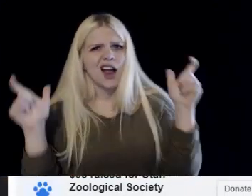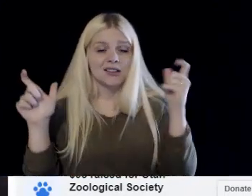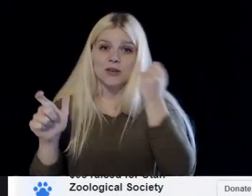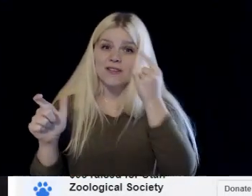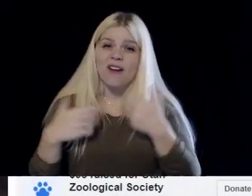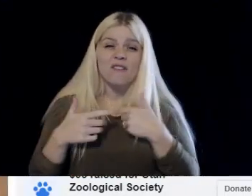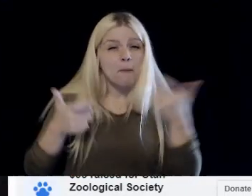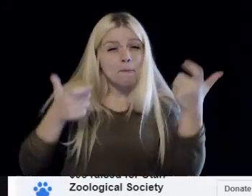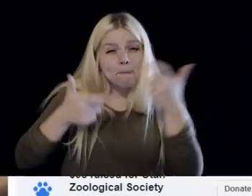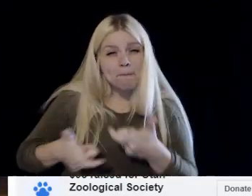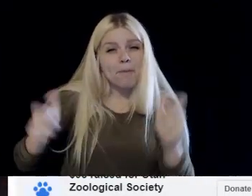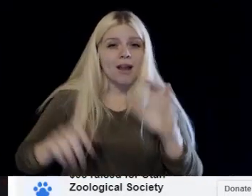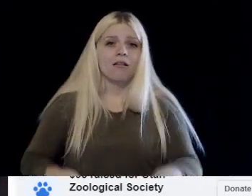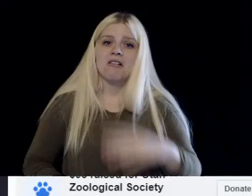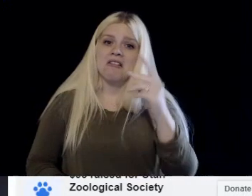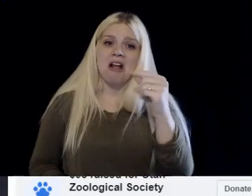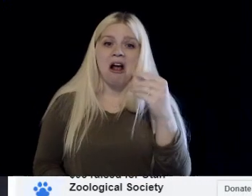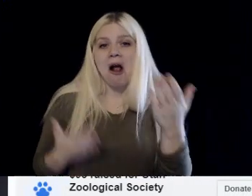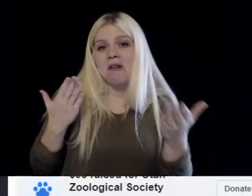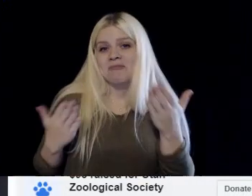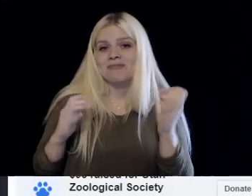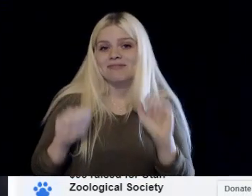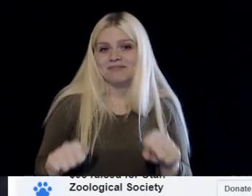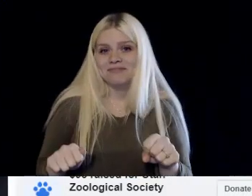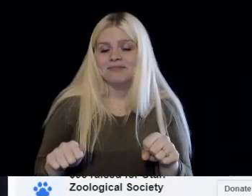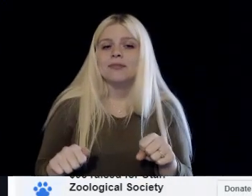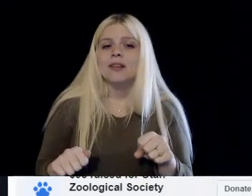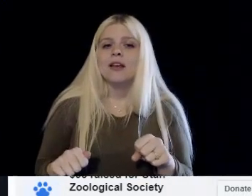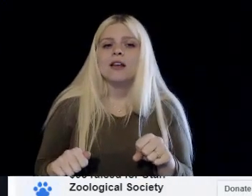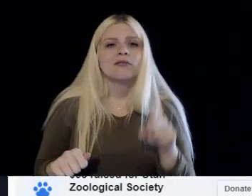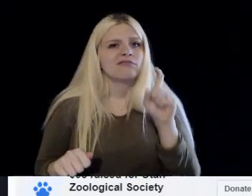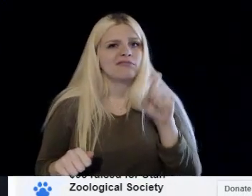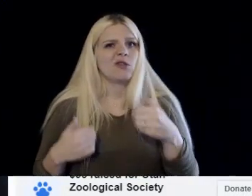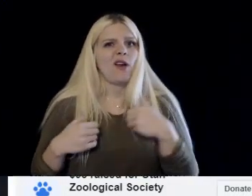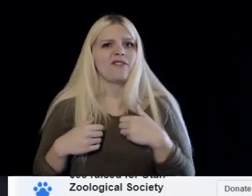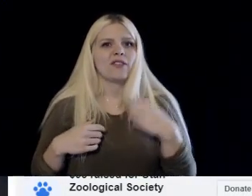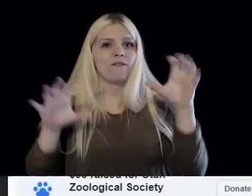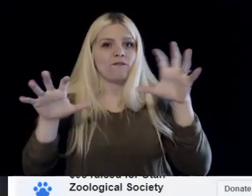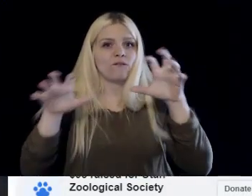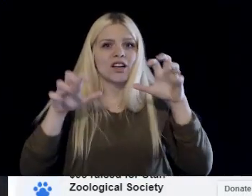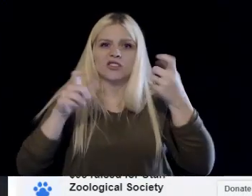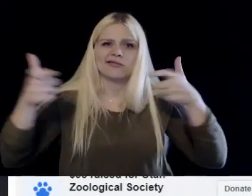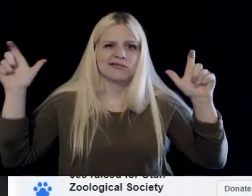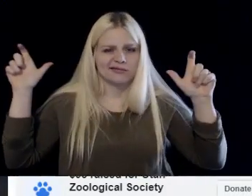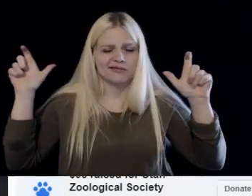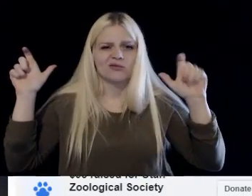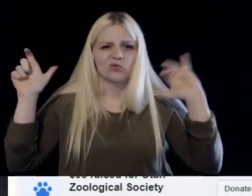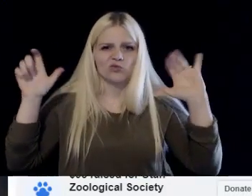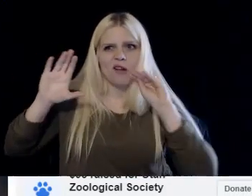Michelle: This would maybe be for a huge dog, and if you had a lot of freezer space. Or, maybe you have a much smaller version of this.